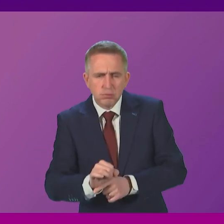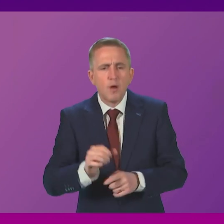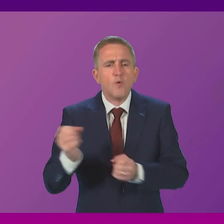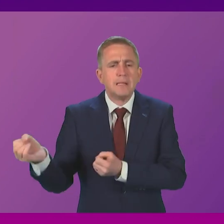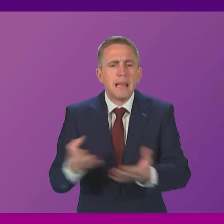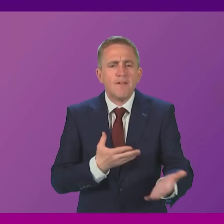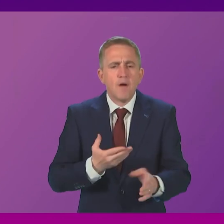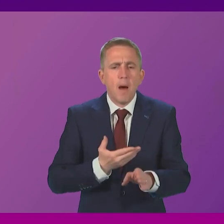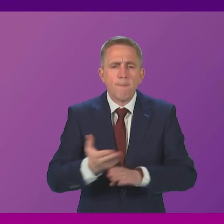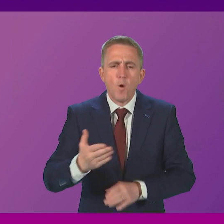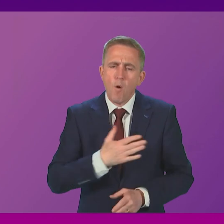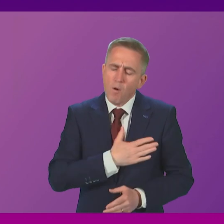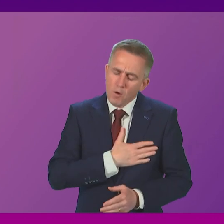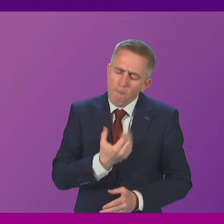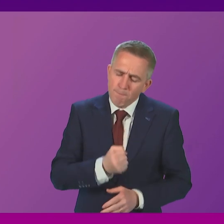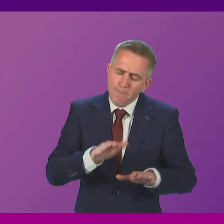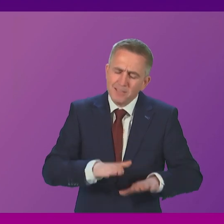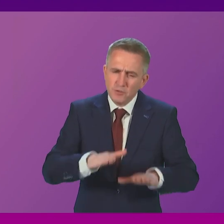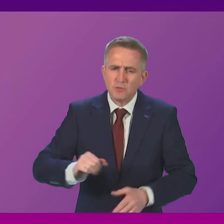more compassionate Scotland.